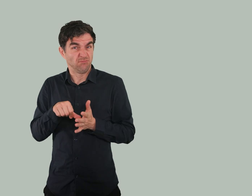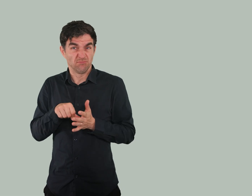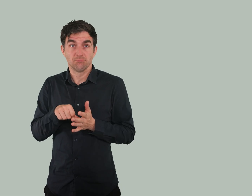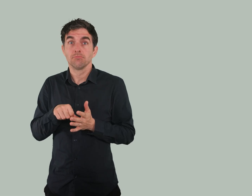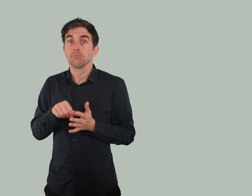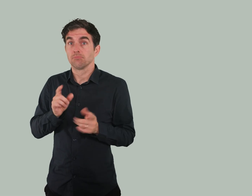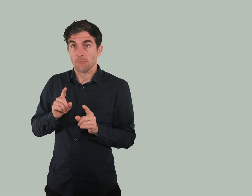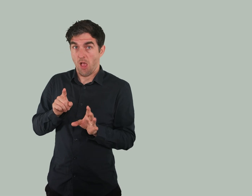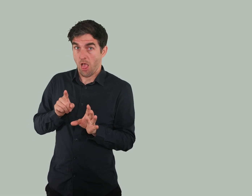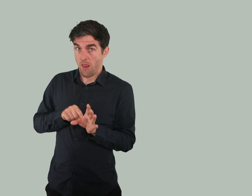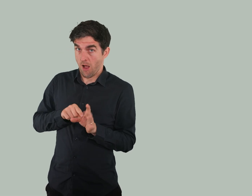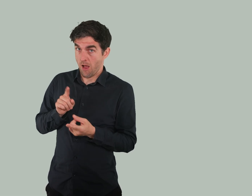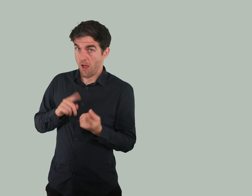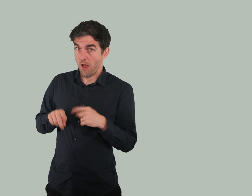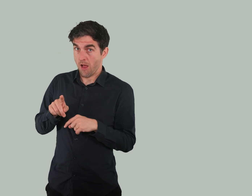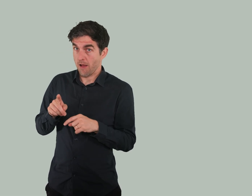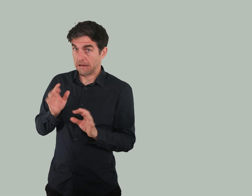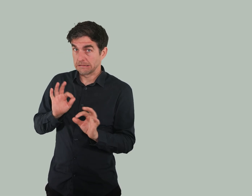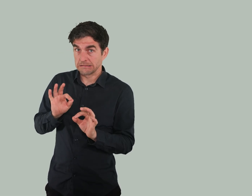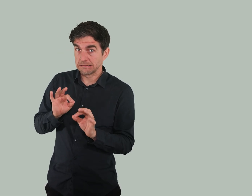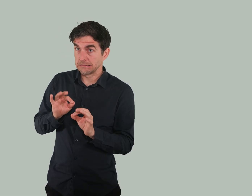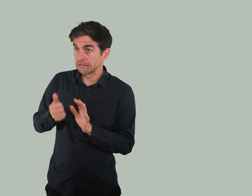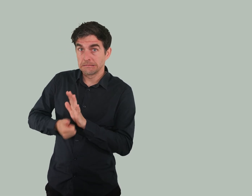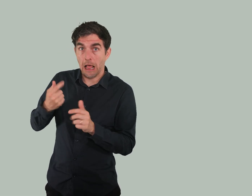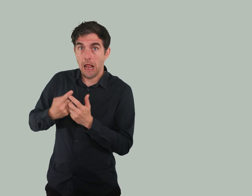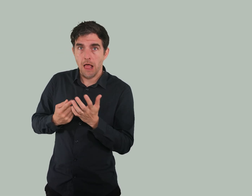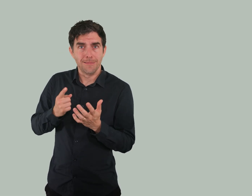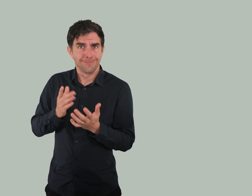The issue is less that young people lack basic skills,